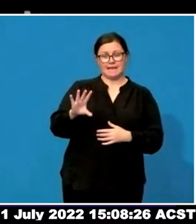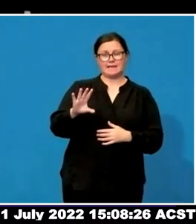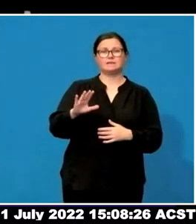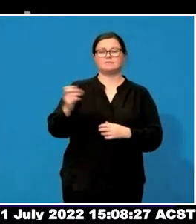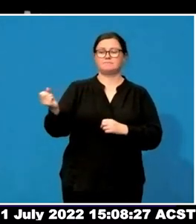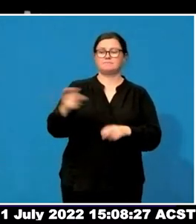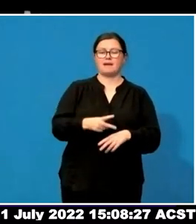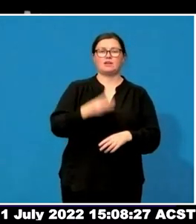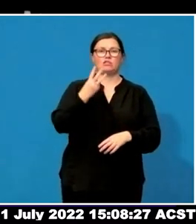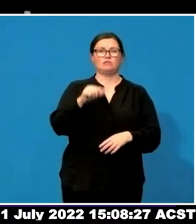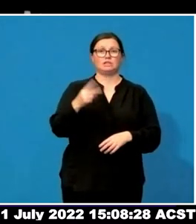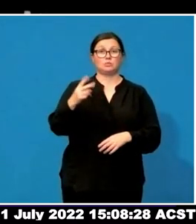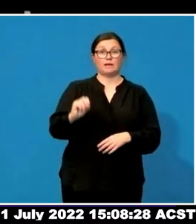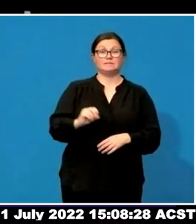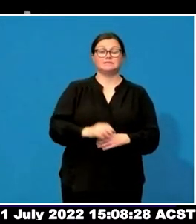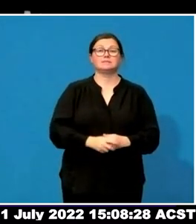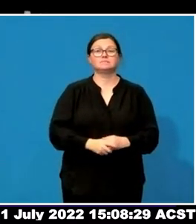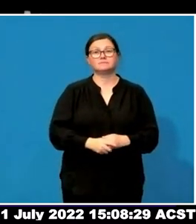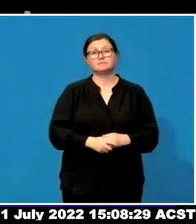The Royal Commission is adjourned.